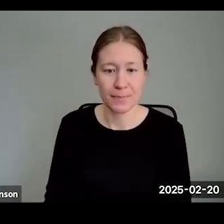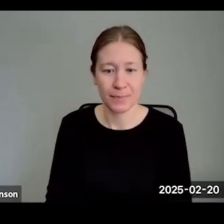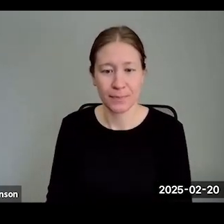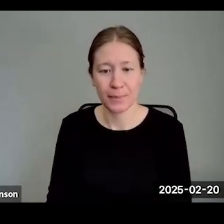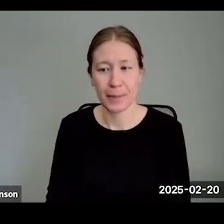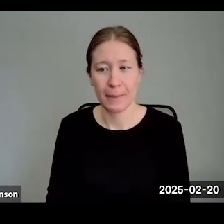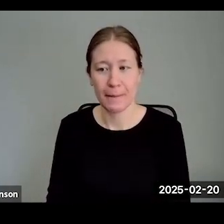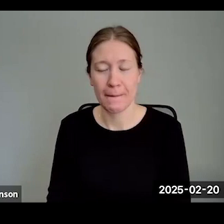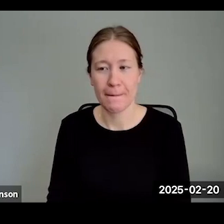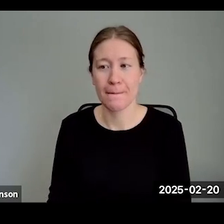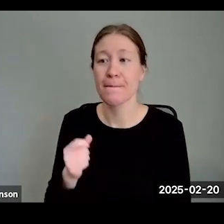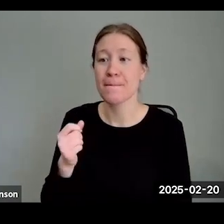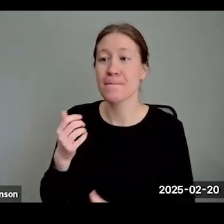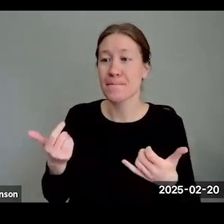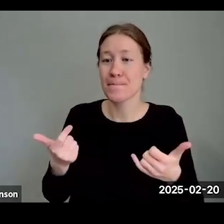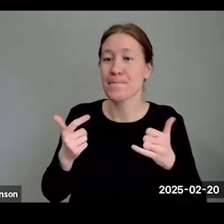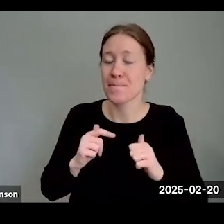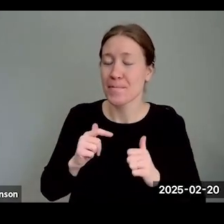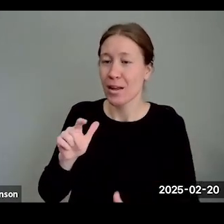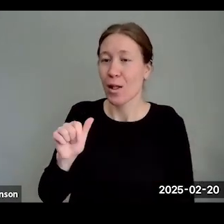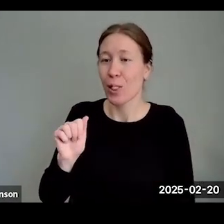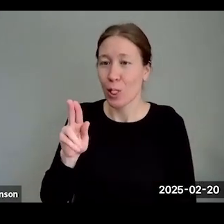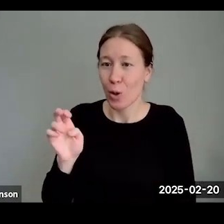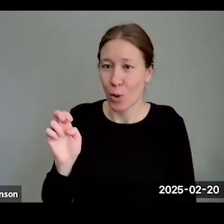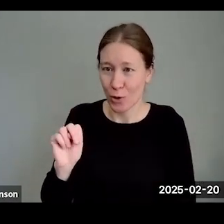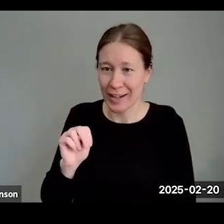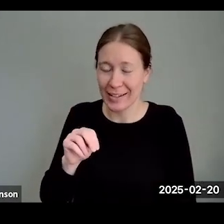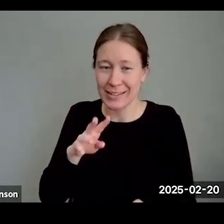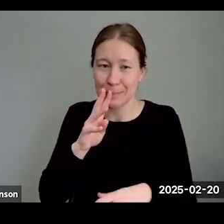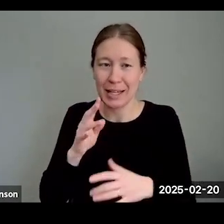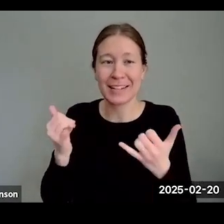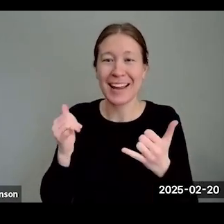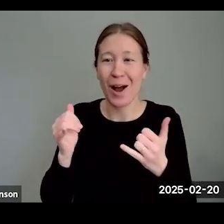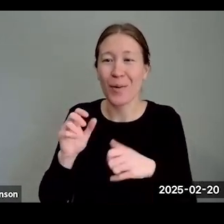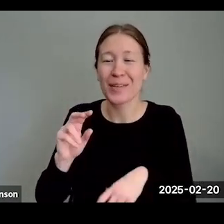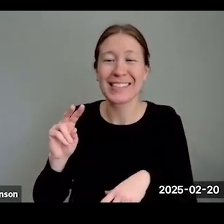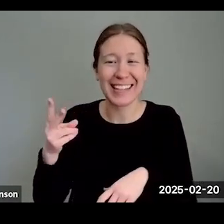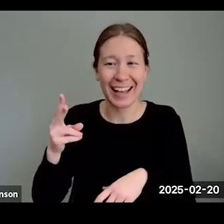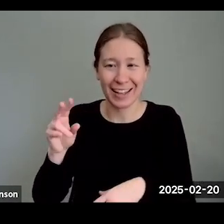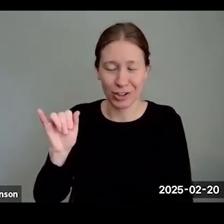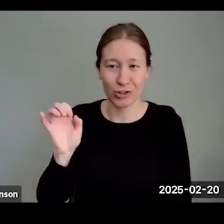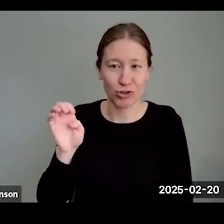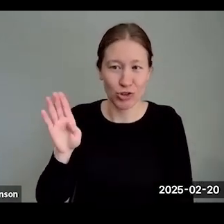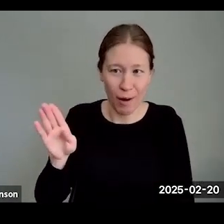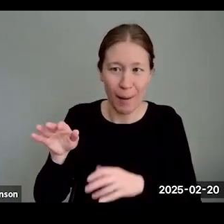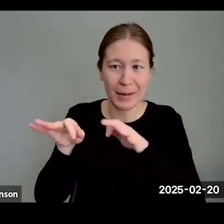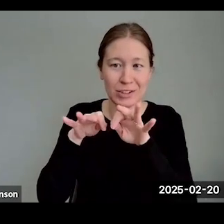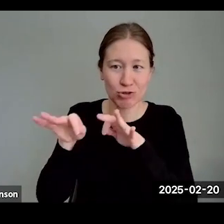And this is Lauren speaking. We're now on our second job description scenario.